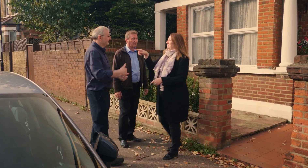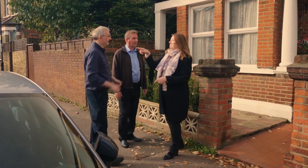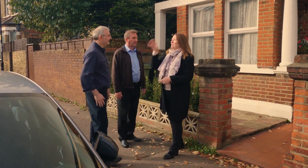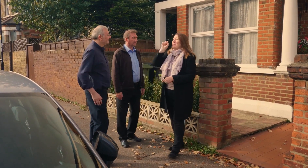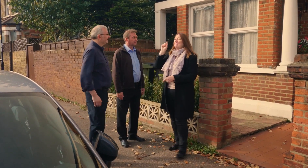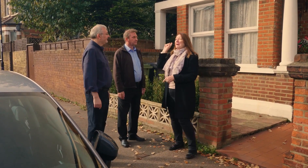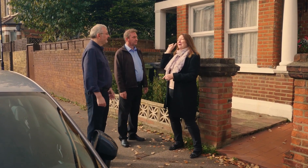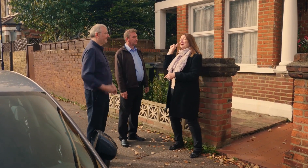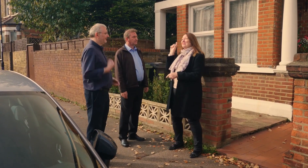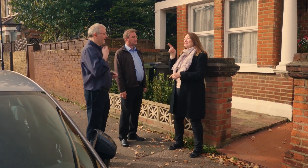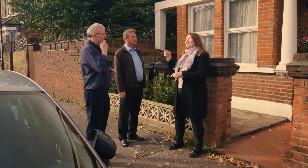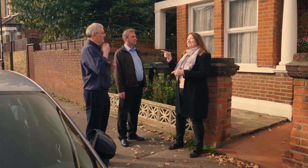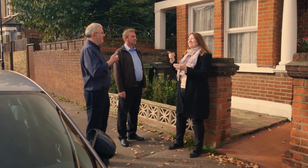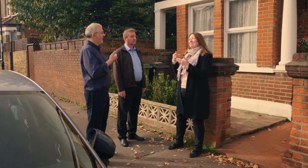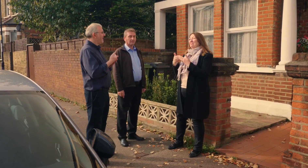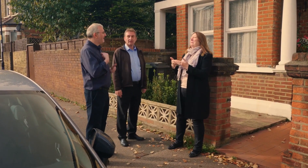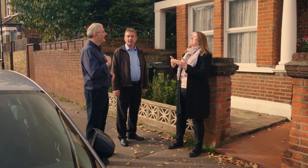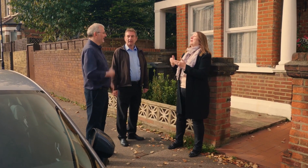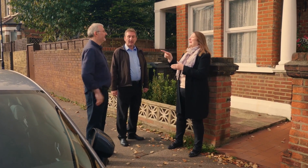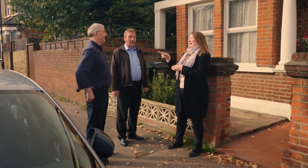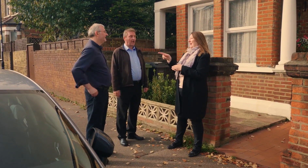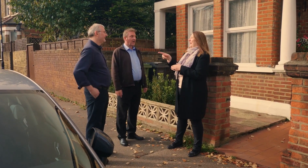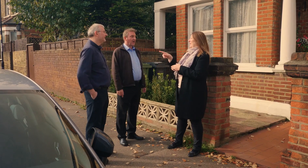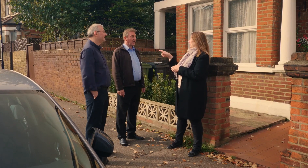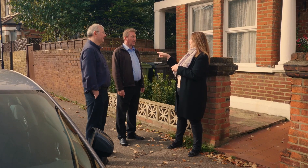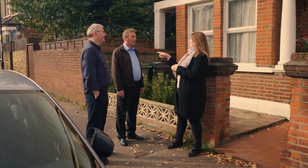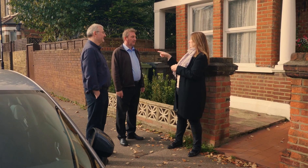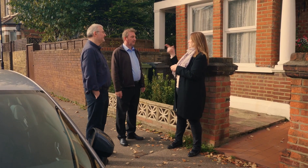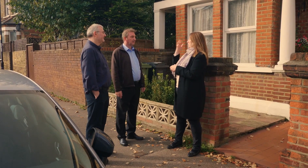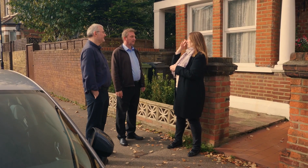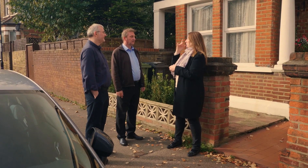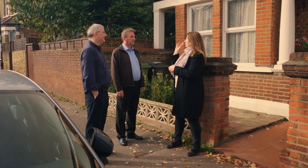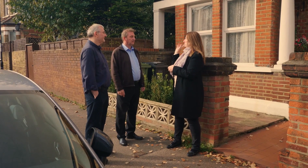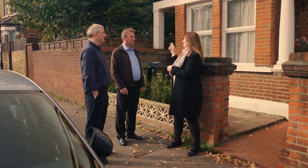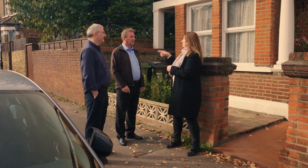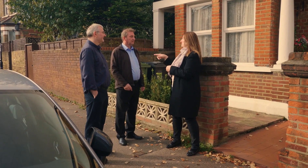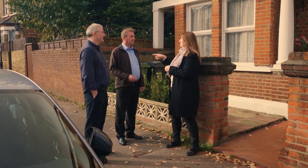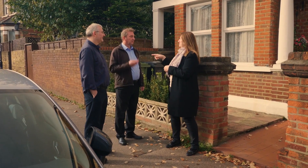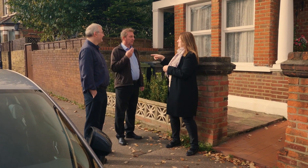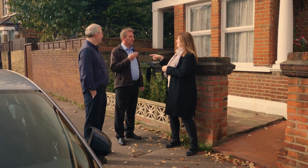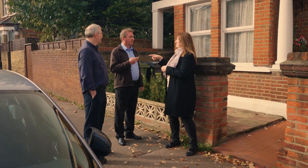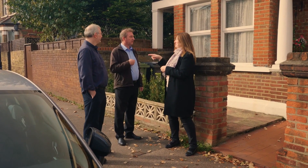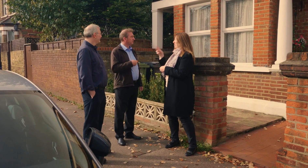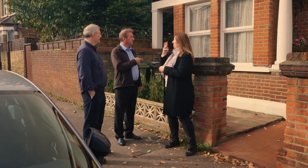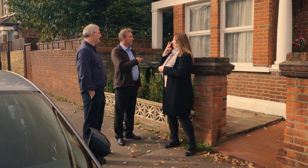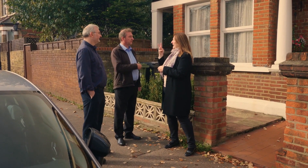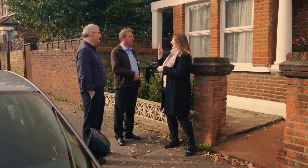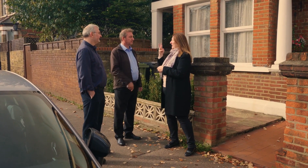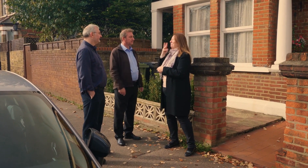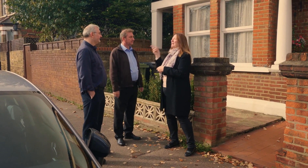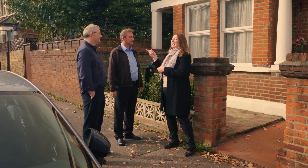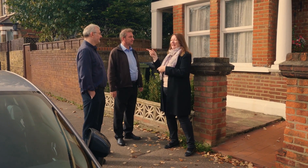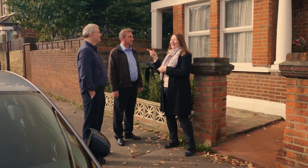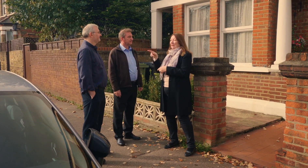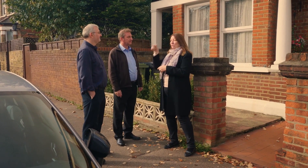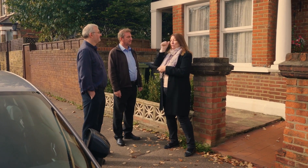You don't remember it? - I was just a baby. Ah, yes, you would've been... How old would you have been? Three.